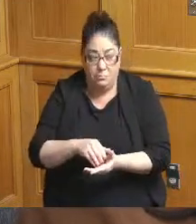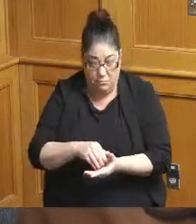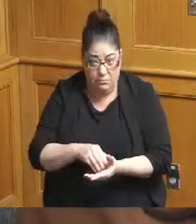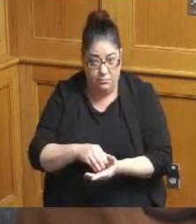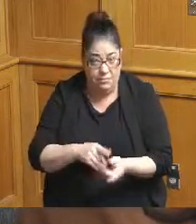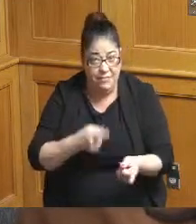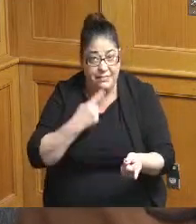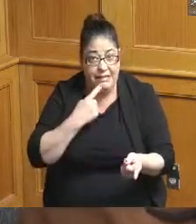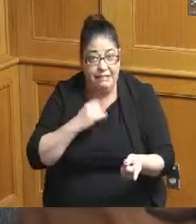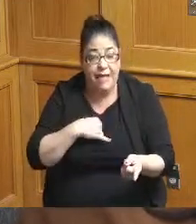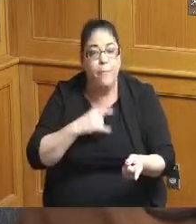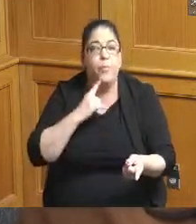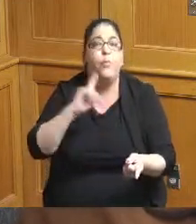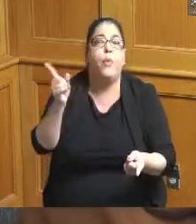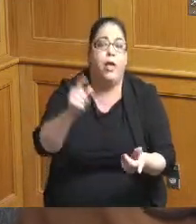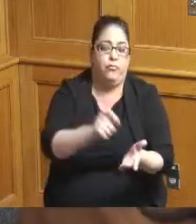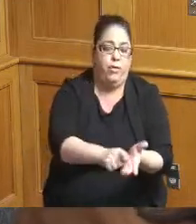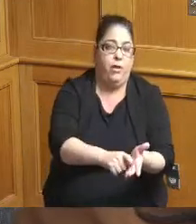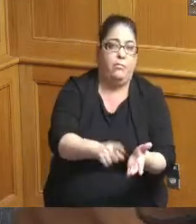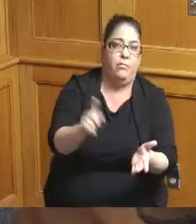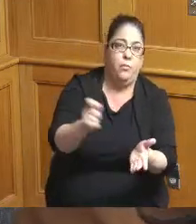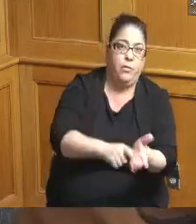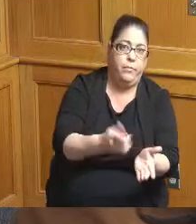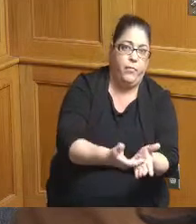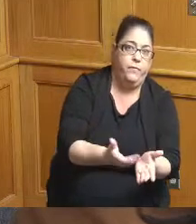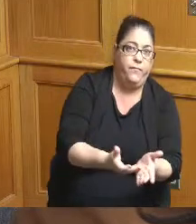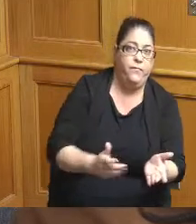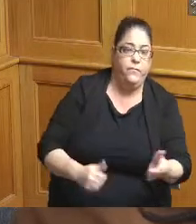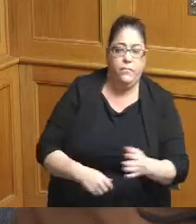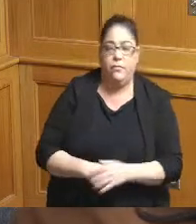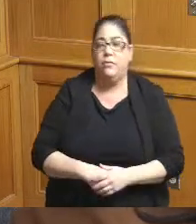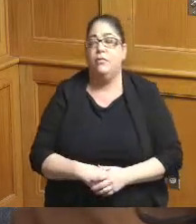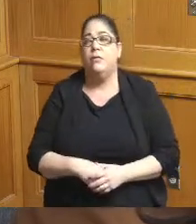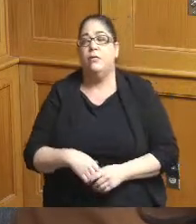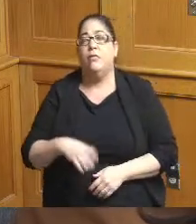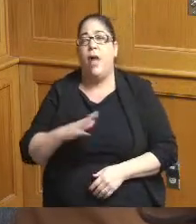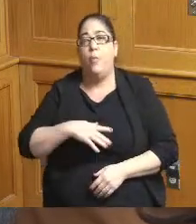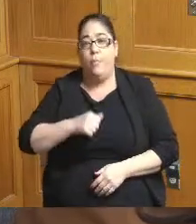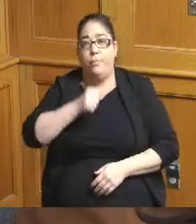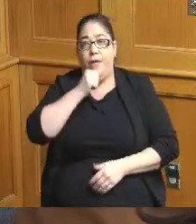would like to make sure that this is going to be privately funded I know that Franklin County